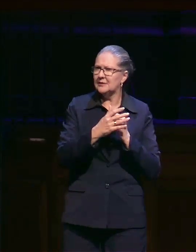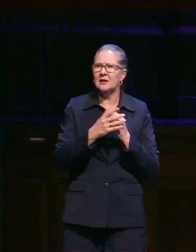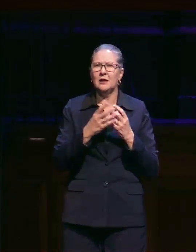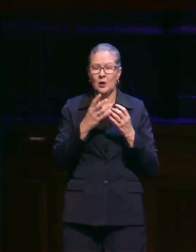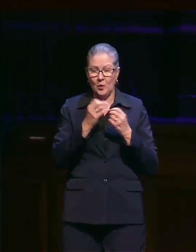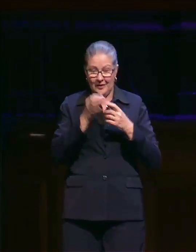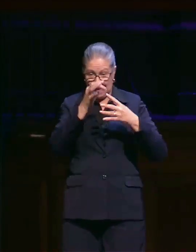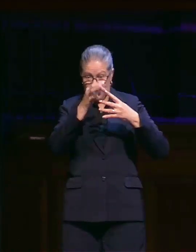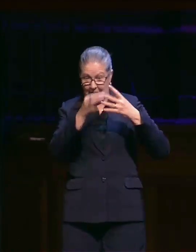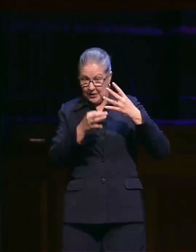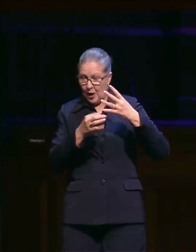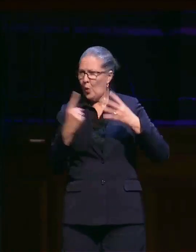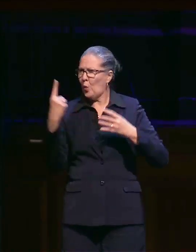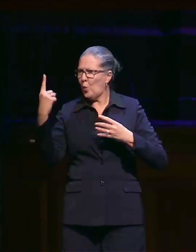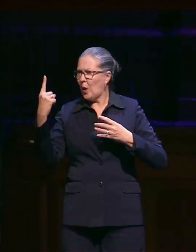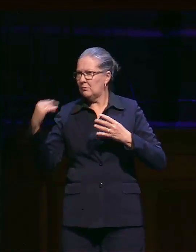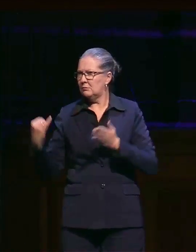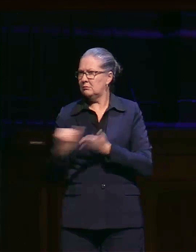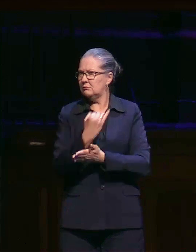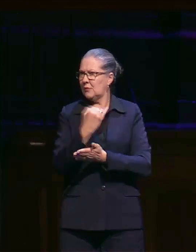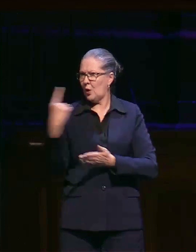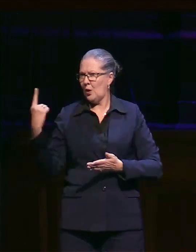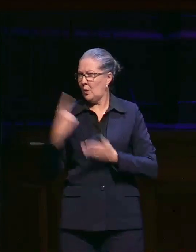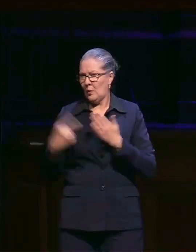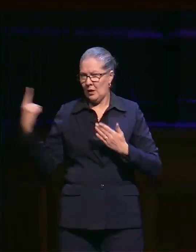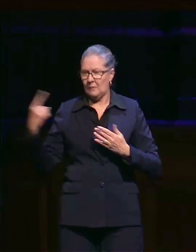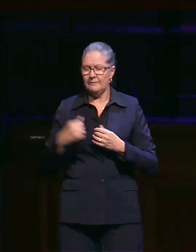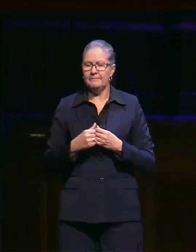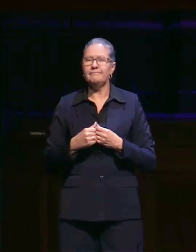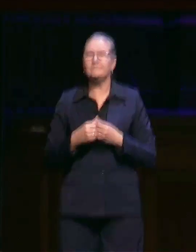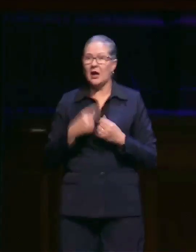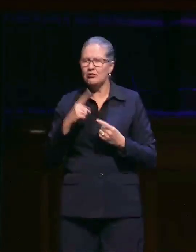we've recovered 30 in photo it shows transparent reporting on progress